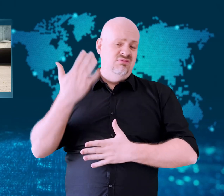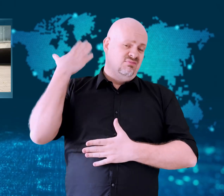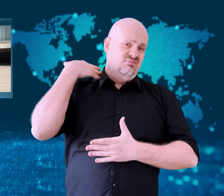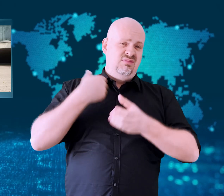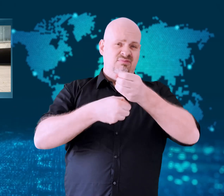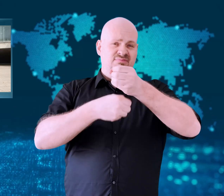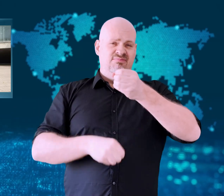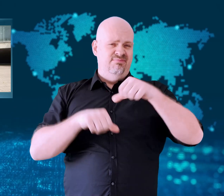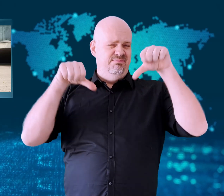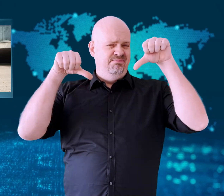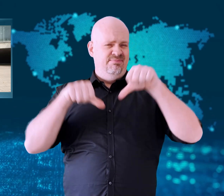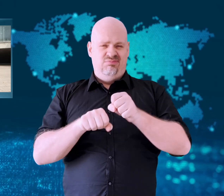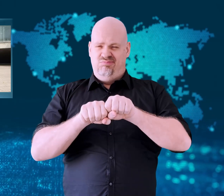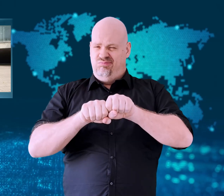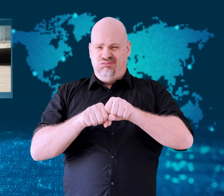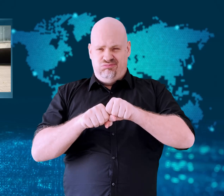For decades,